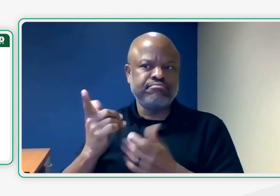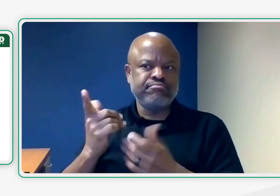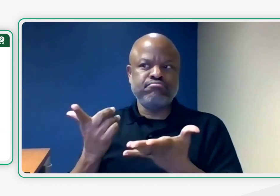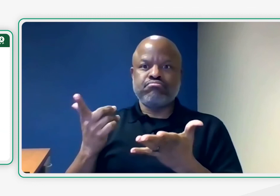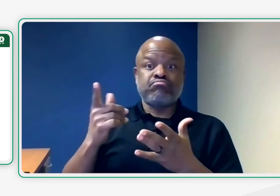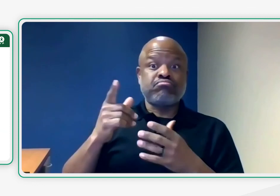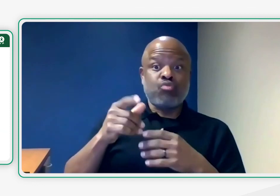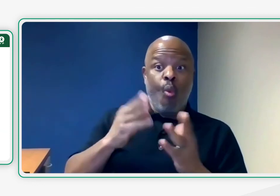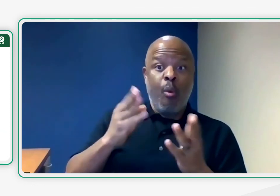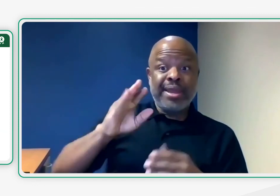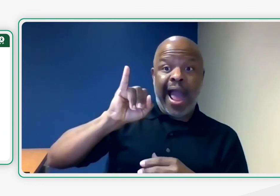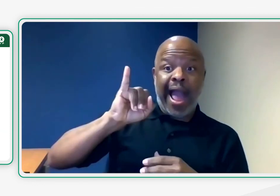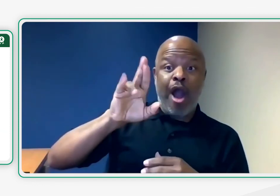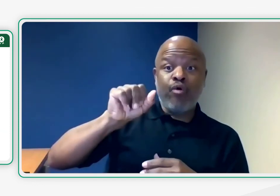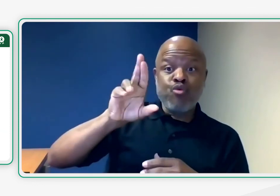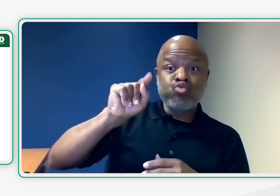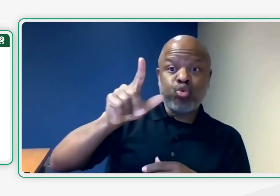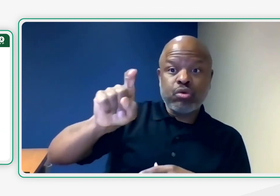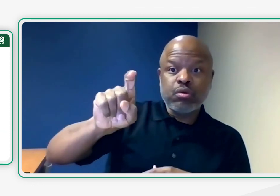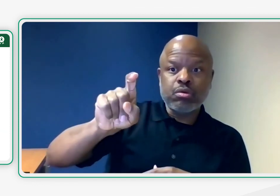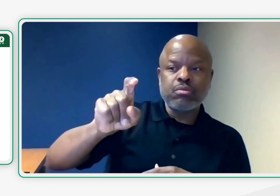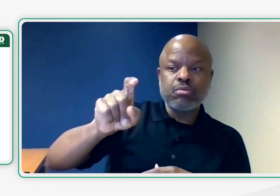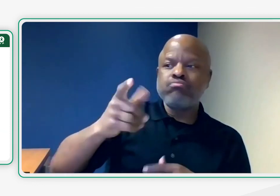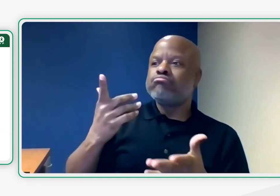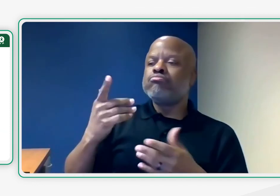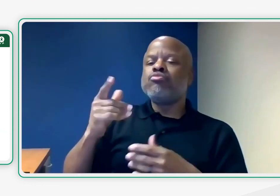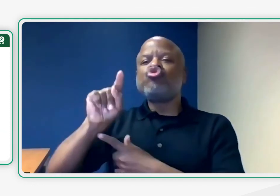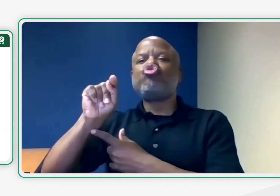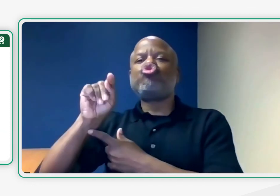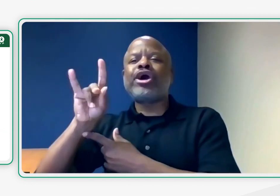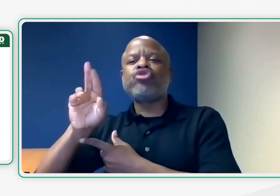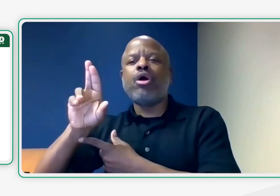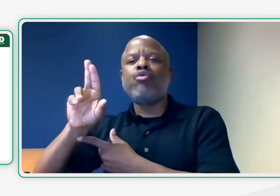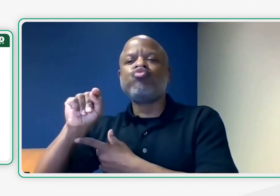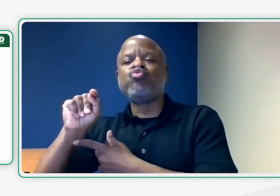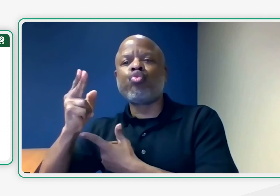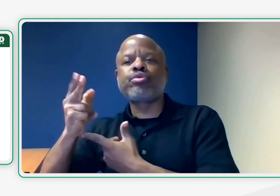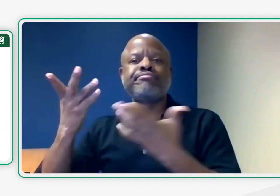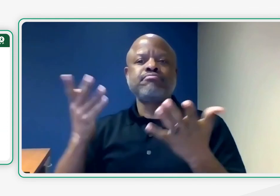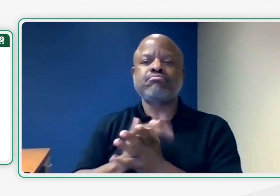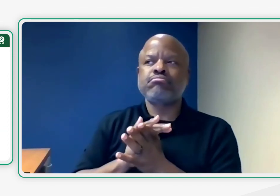and how we dedicate our attention, and specifically where we dedicate that attention,